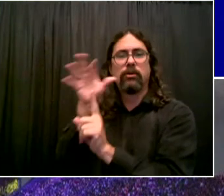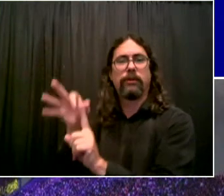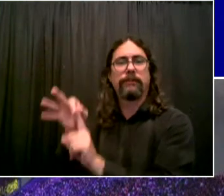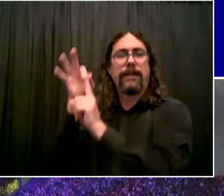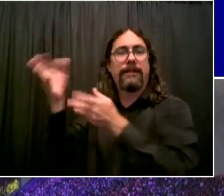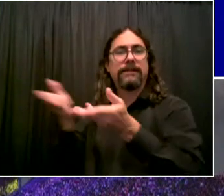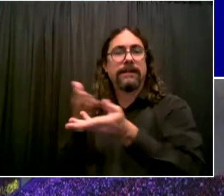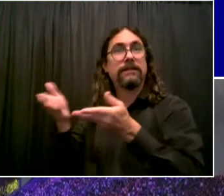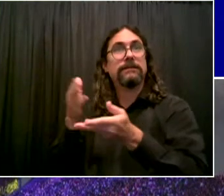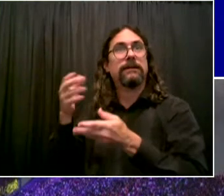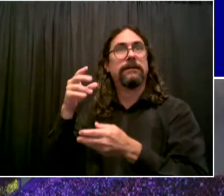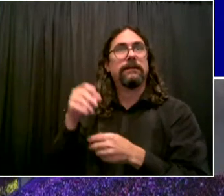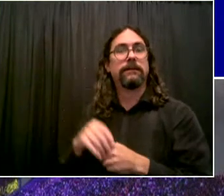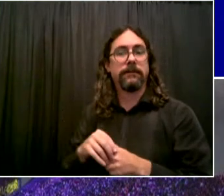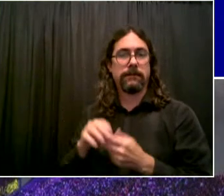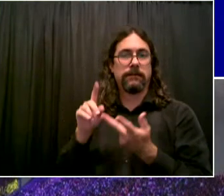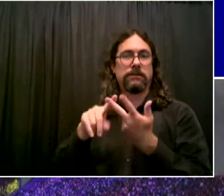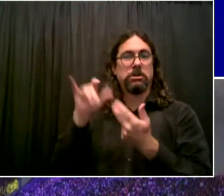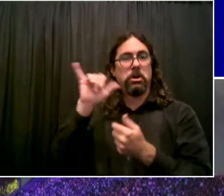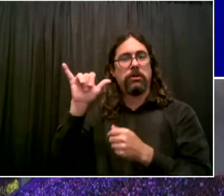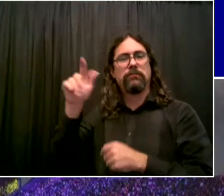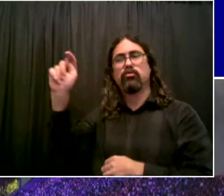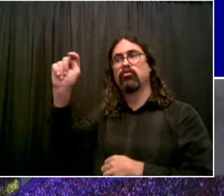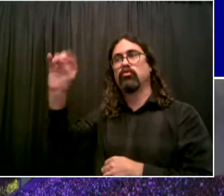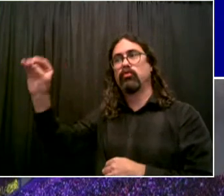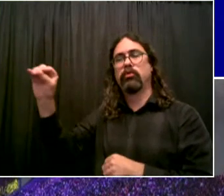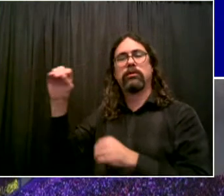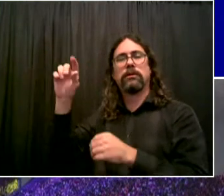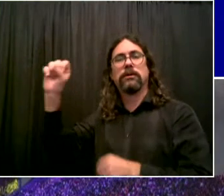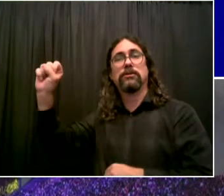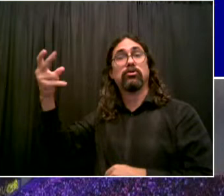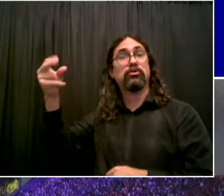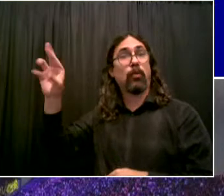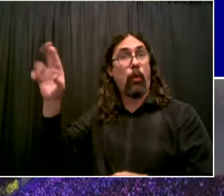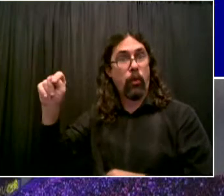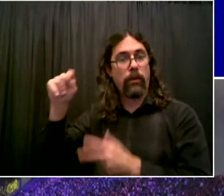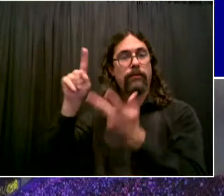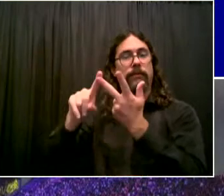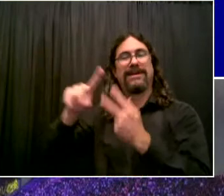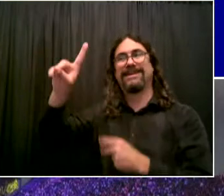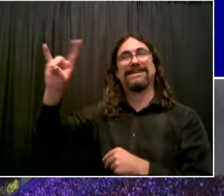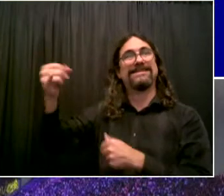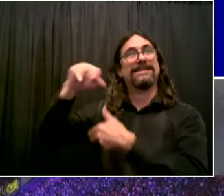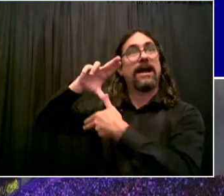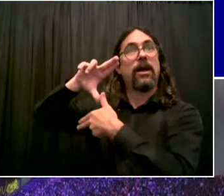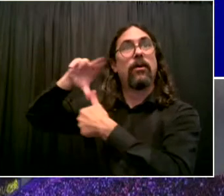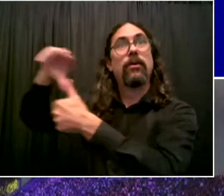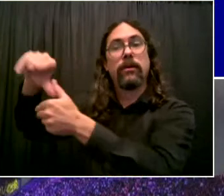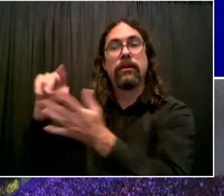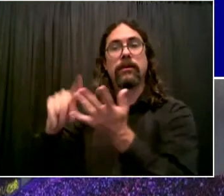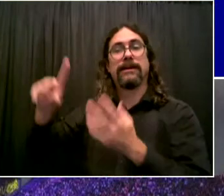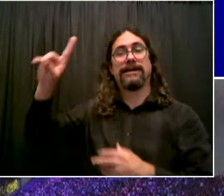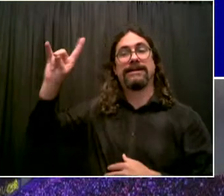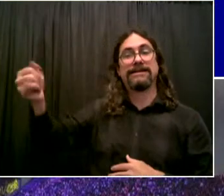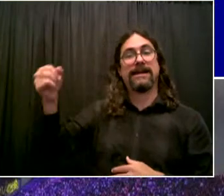HURRICANE DJ FOR BEASTIE BOYS